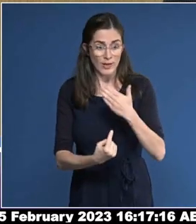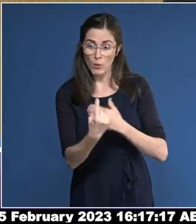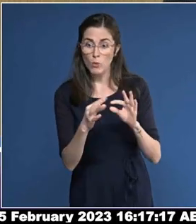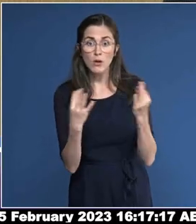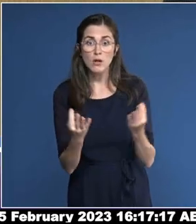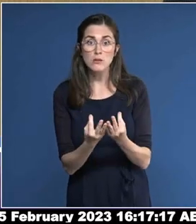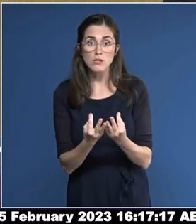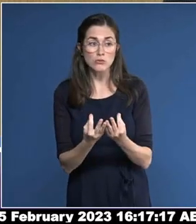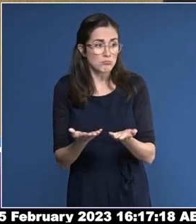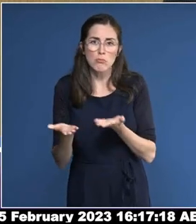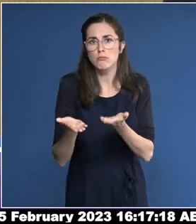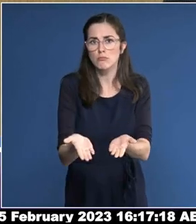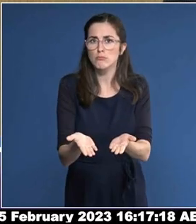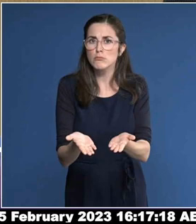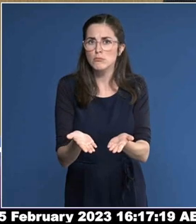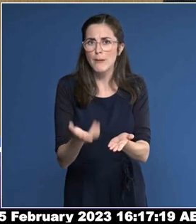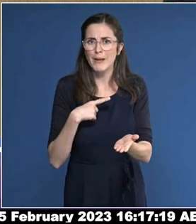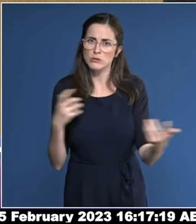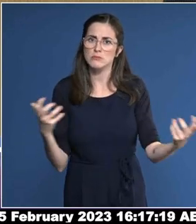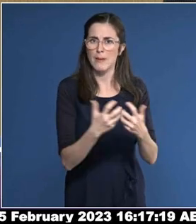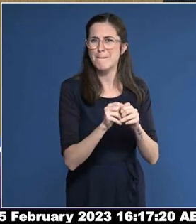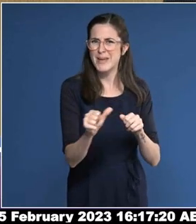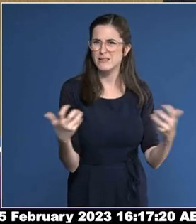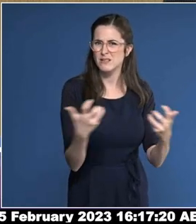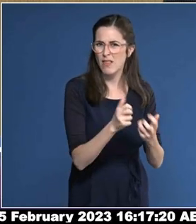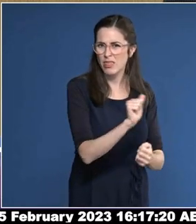But in those circumstances, what our professional standards of practice seek to do